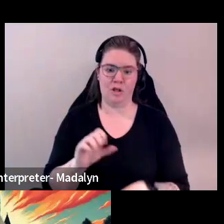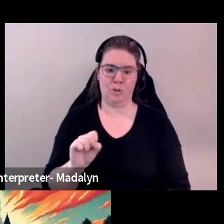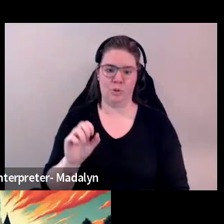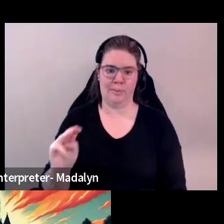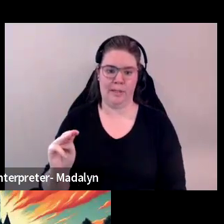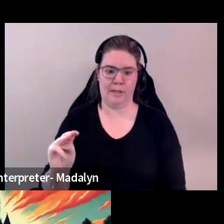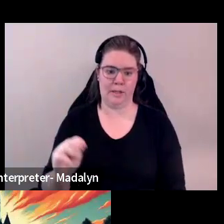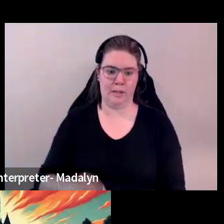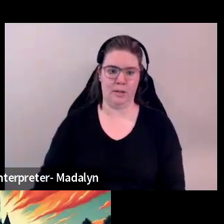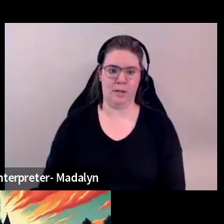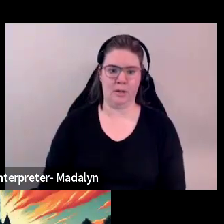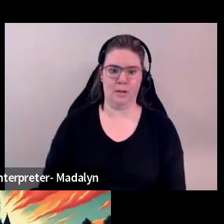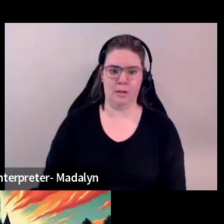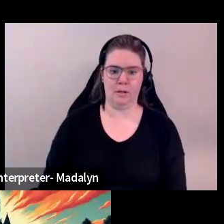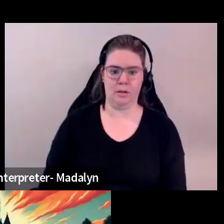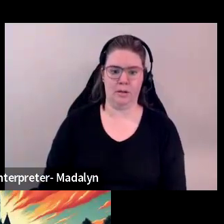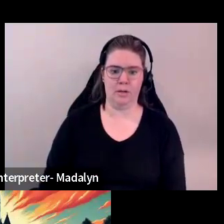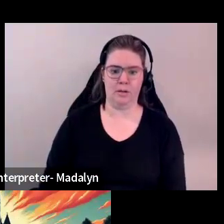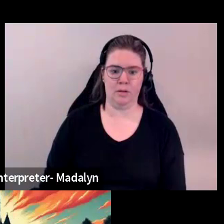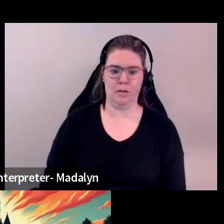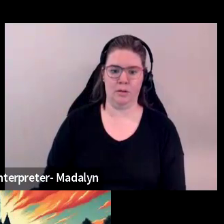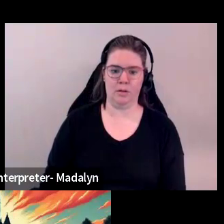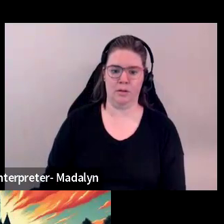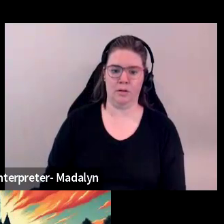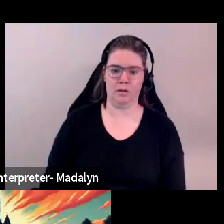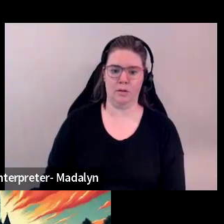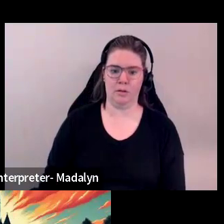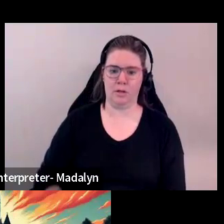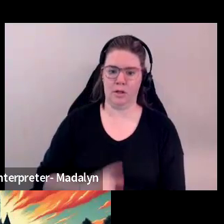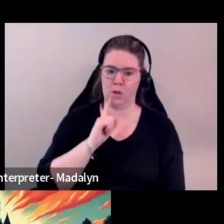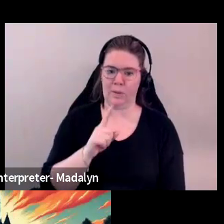Tom Olin: You know they they're they're very tippit tippit. Tom Olin: whatever.